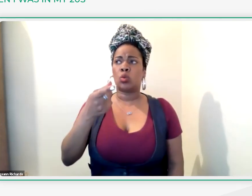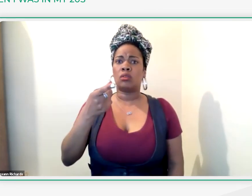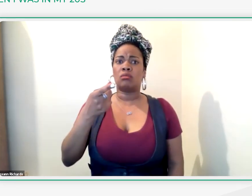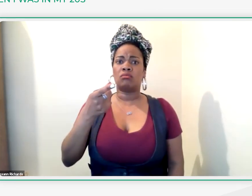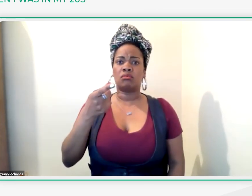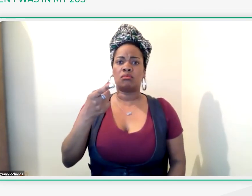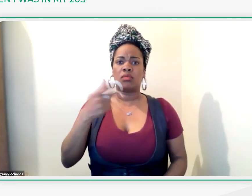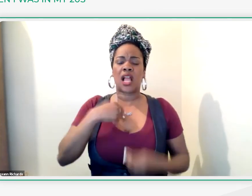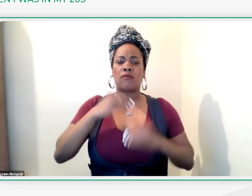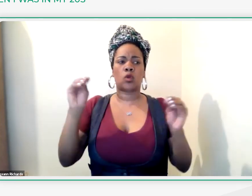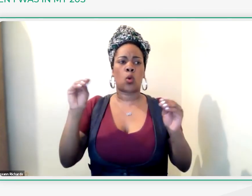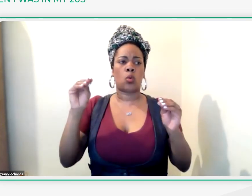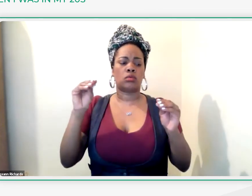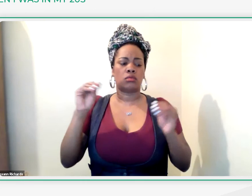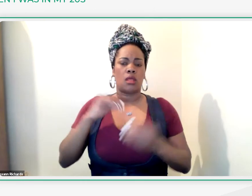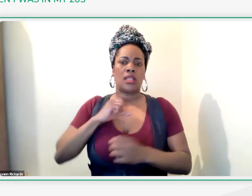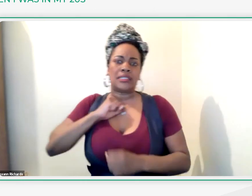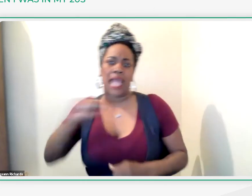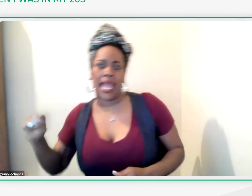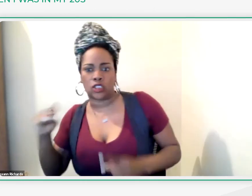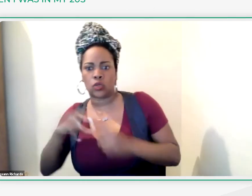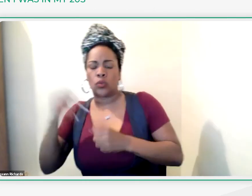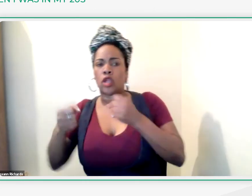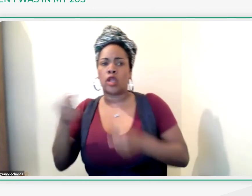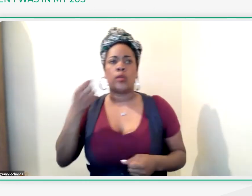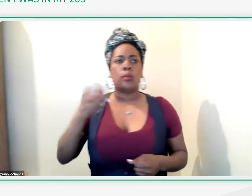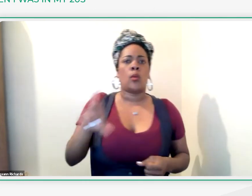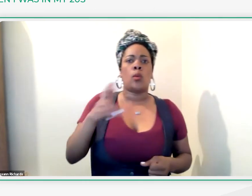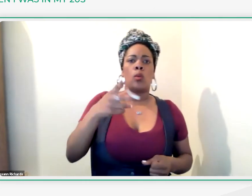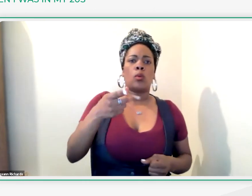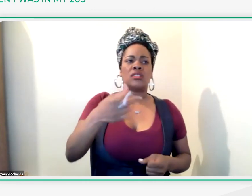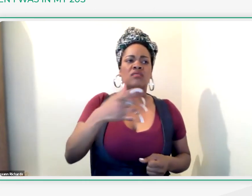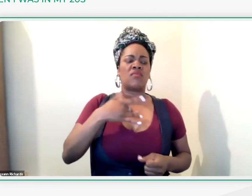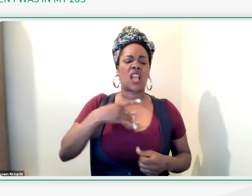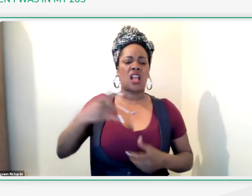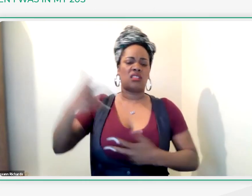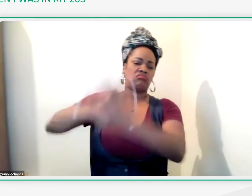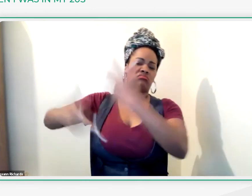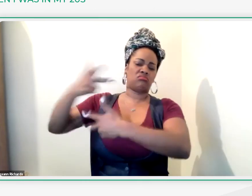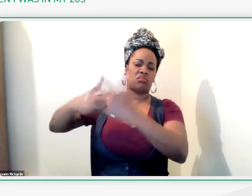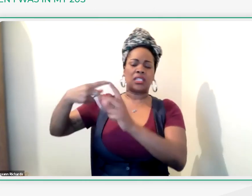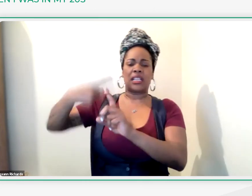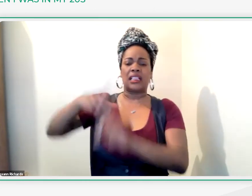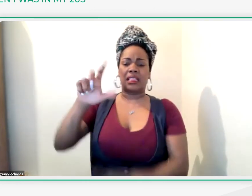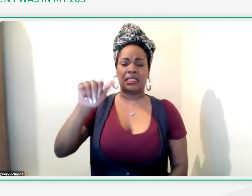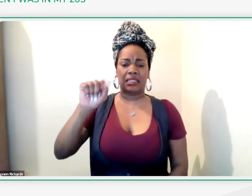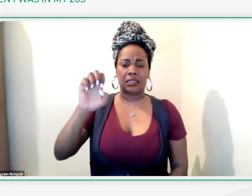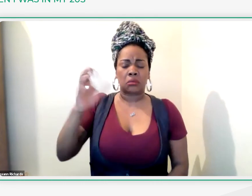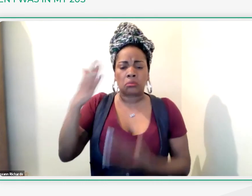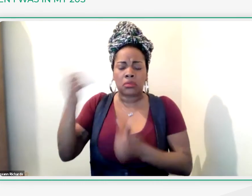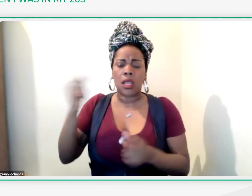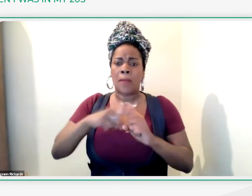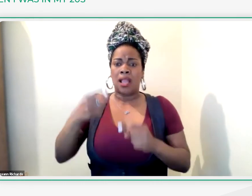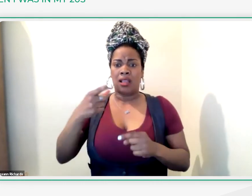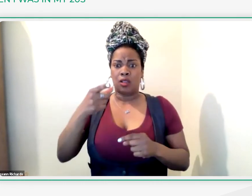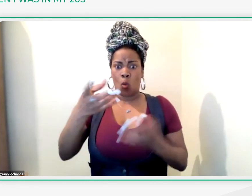But again if you aren't tied to a specific car and you